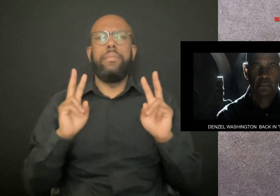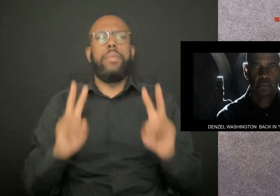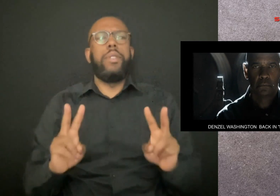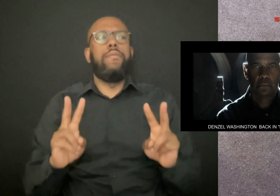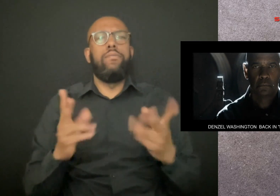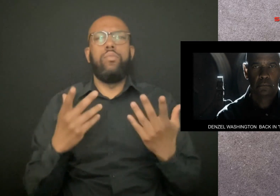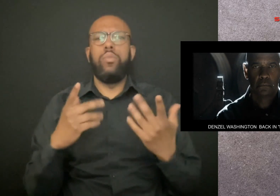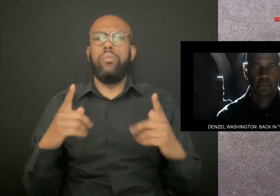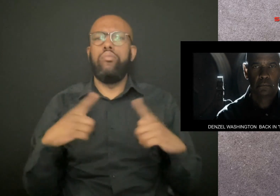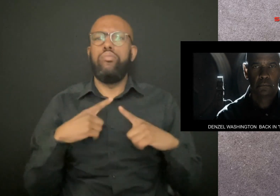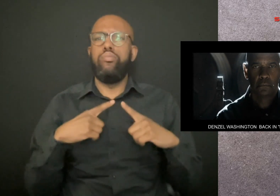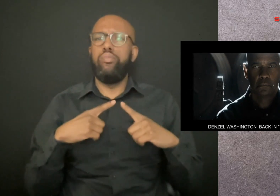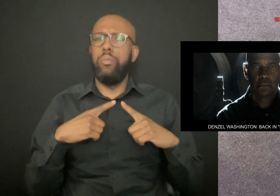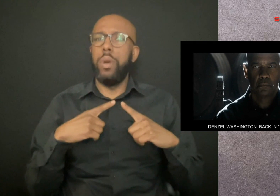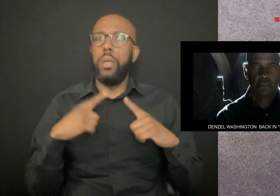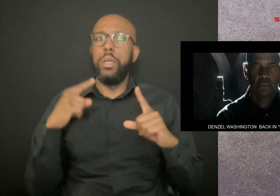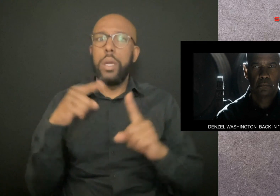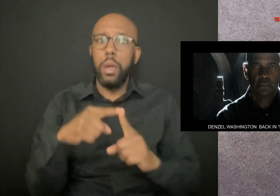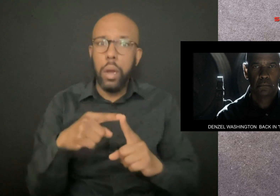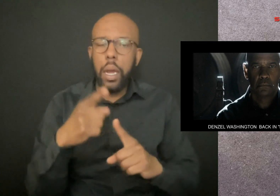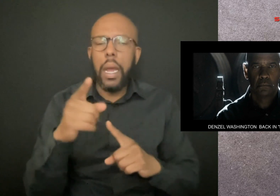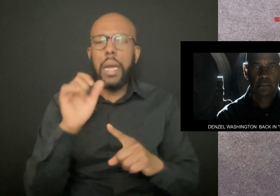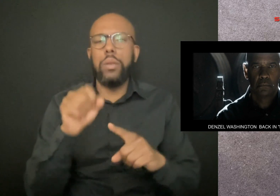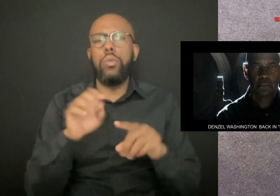Washington's character was enjoying a peaceful retirement.